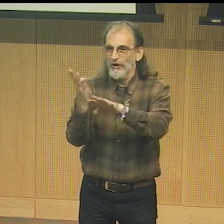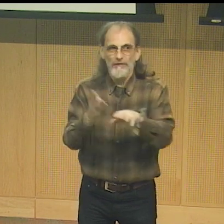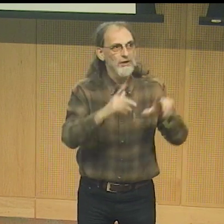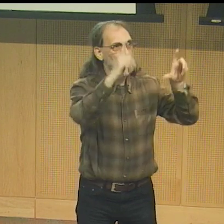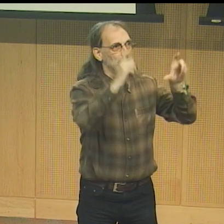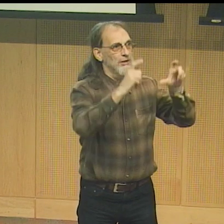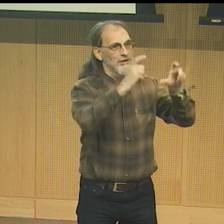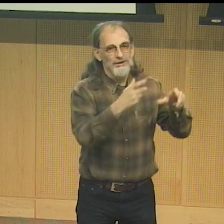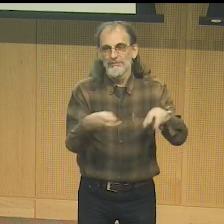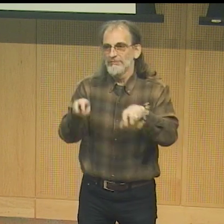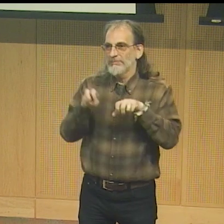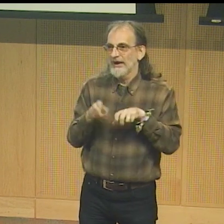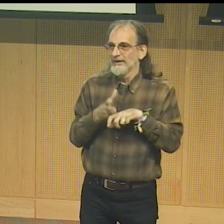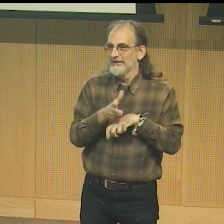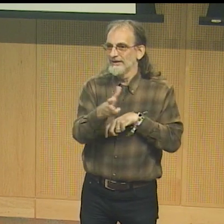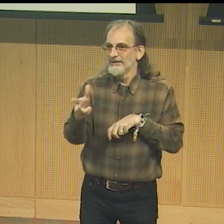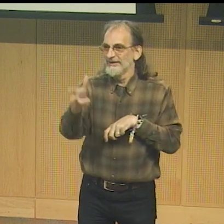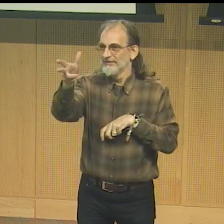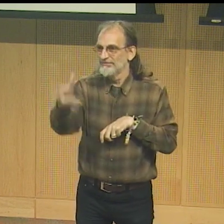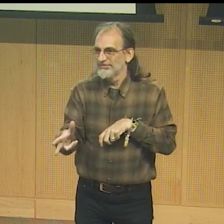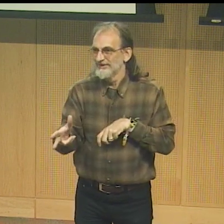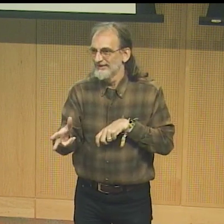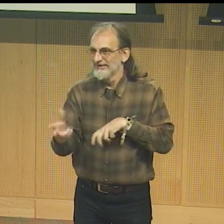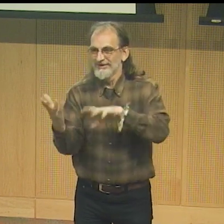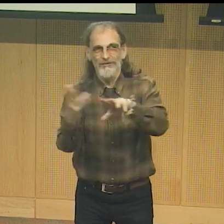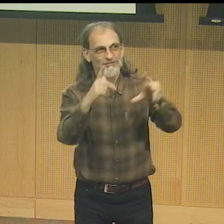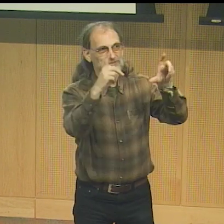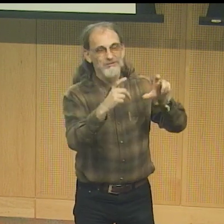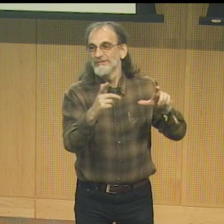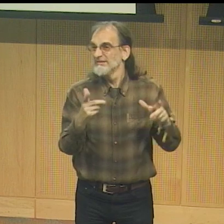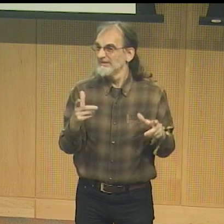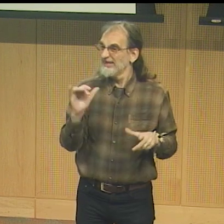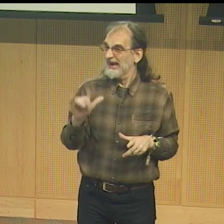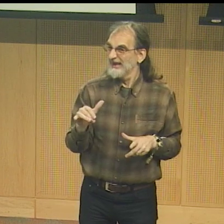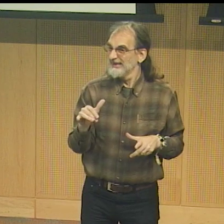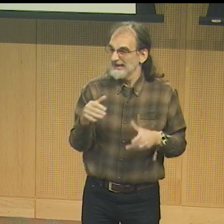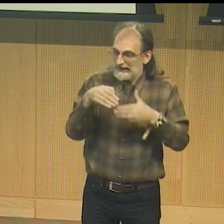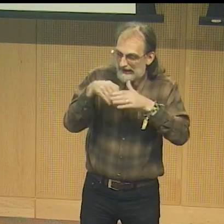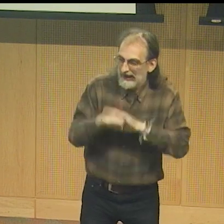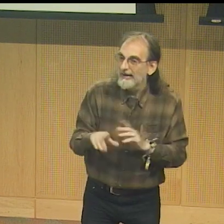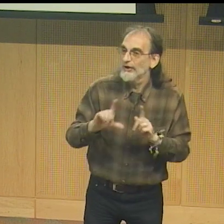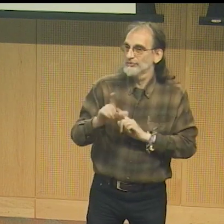to a country on a bus and they all exit the bus and take pictures of the land mines, and then--